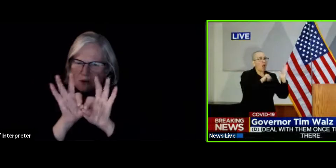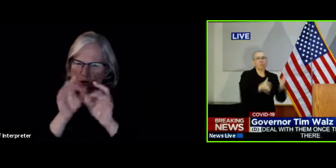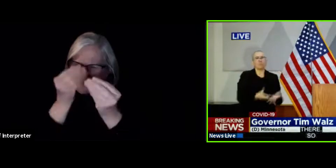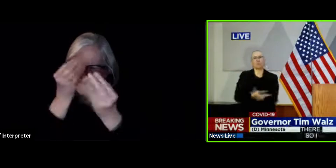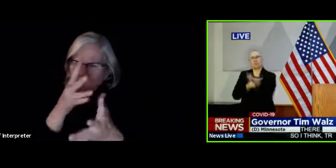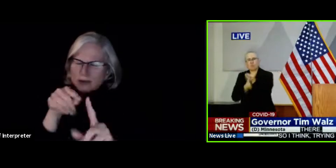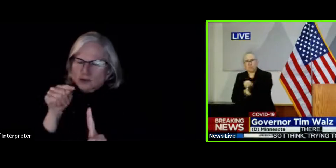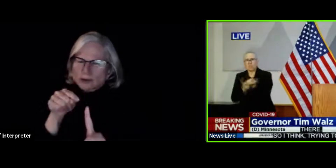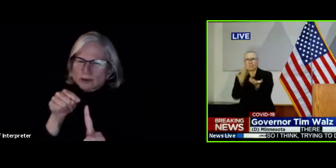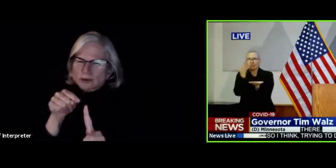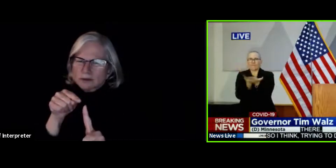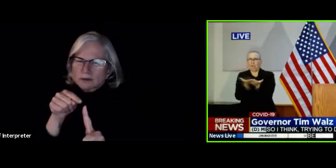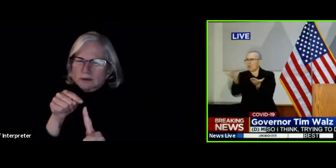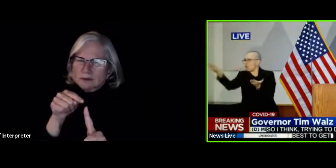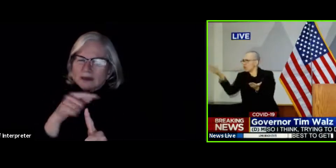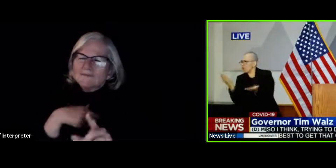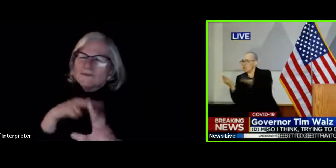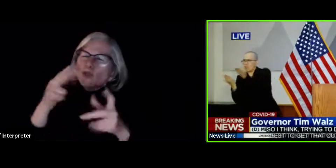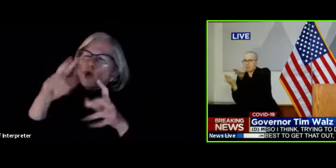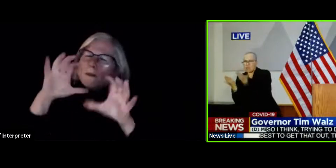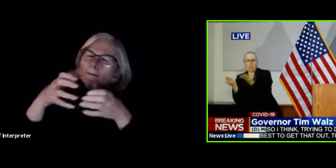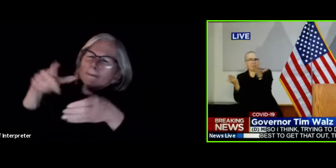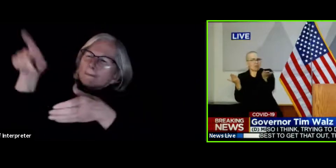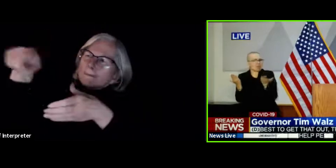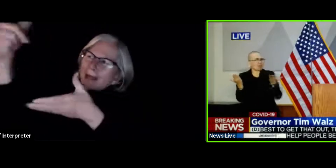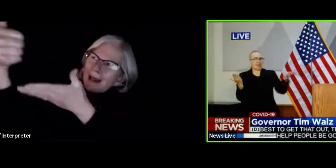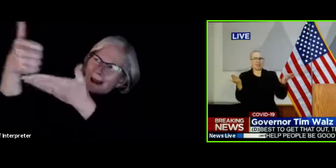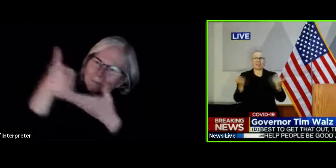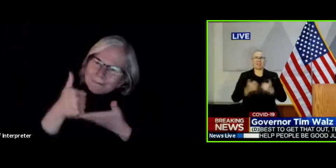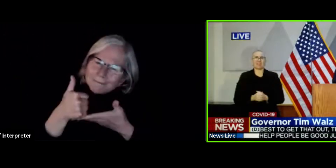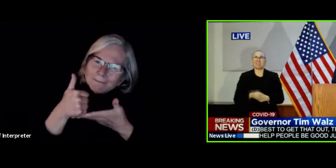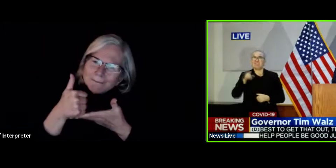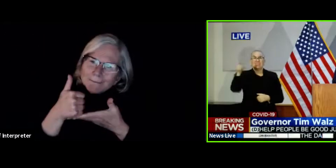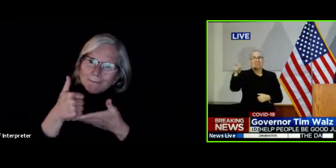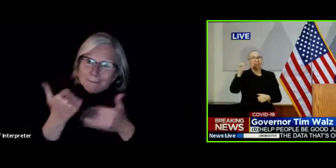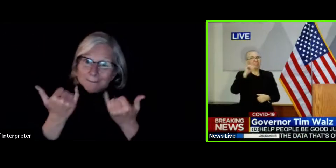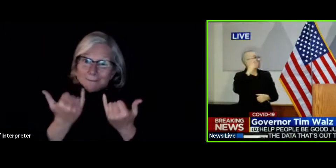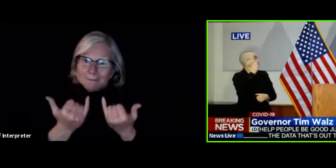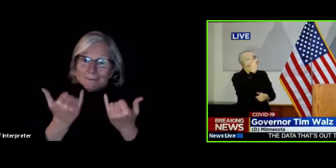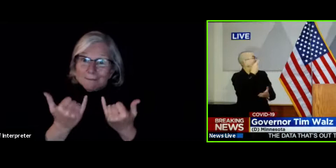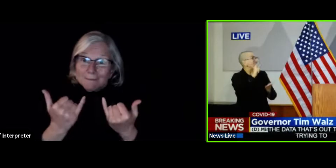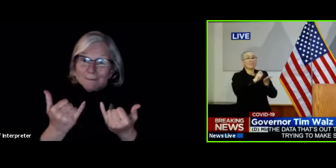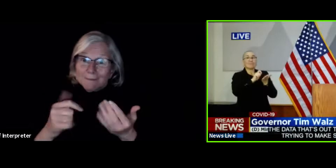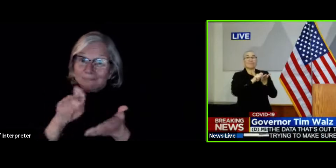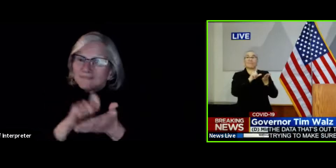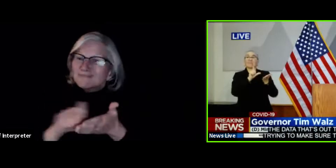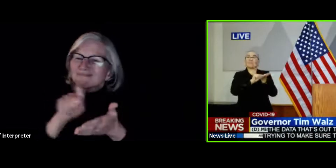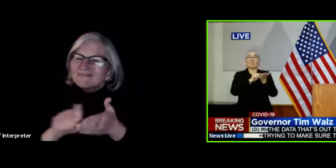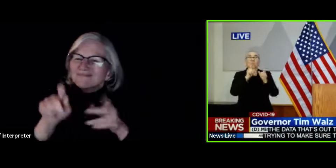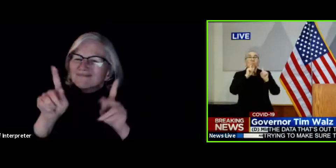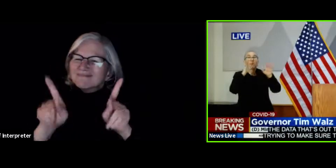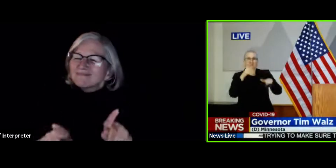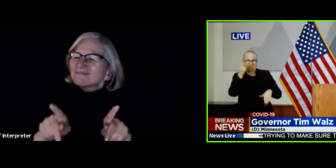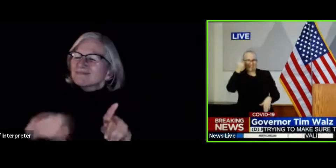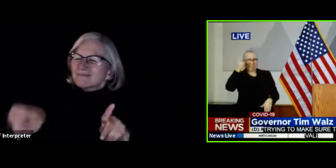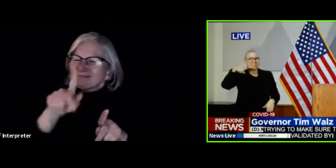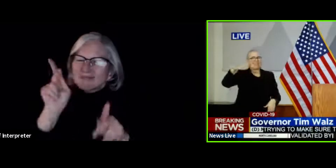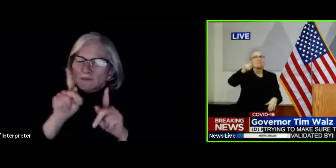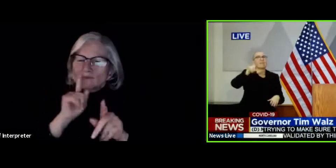AND AGAIN THAT'S WHY I WOULD REPORT THAT JOURNALISM IS MORE IMPORTANT THAN EVER, TRYING TO GET BACK SOME -- AND EARLY ON, UNDERMINING THE